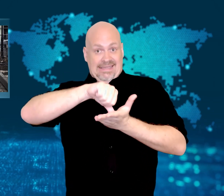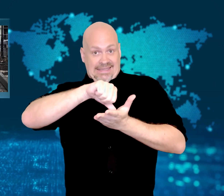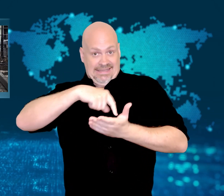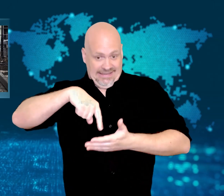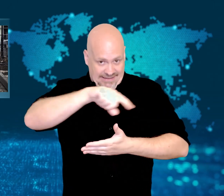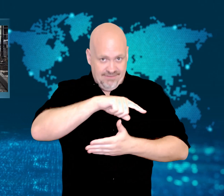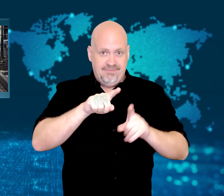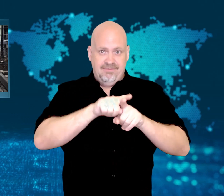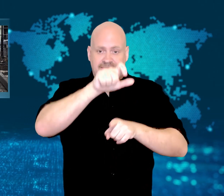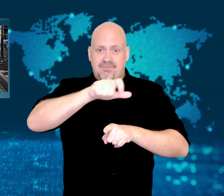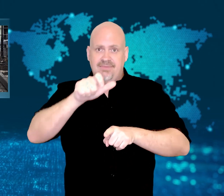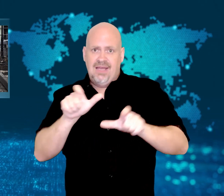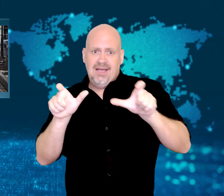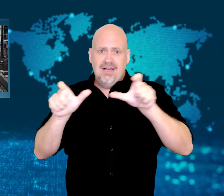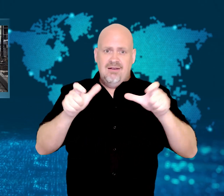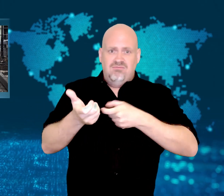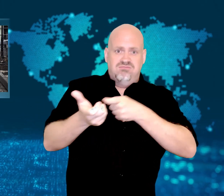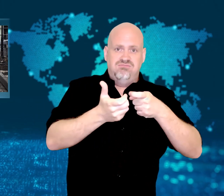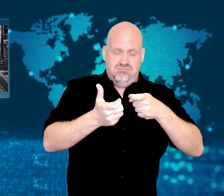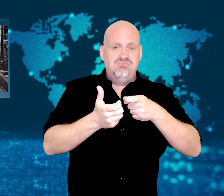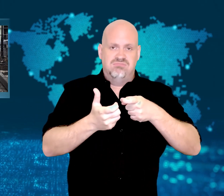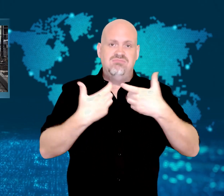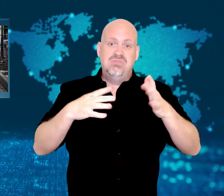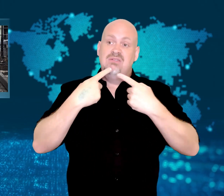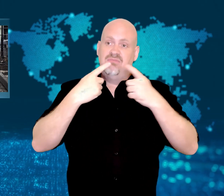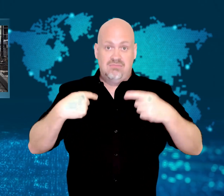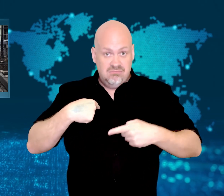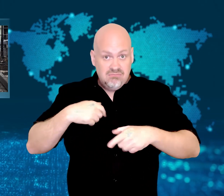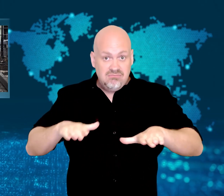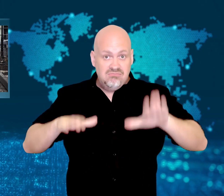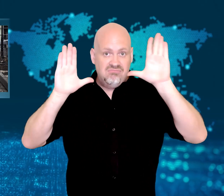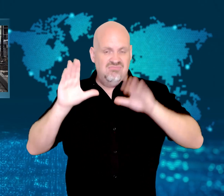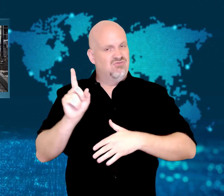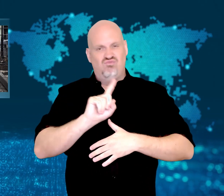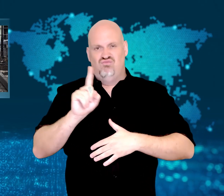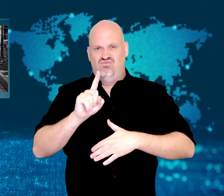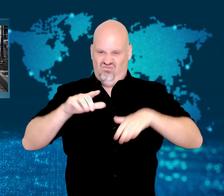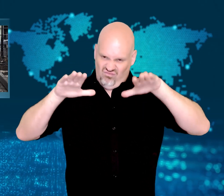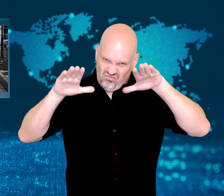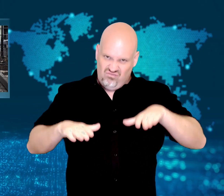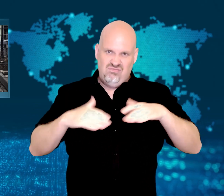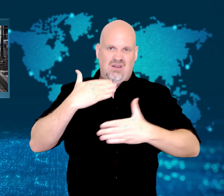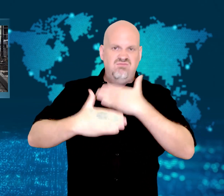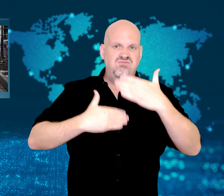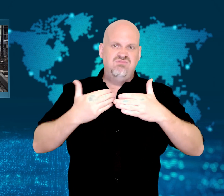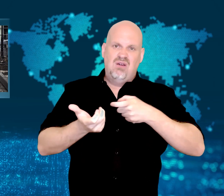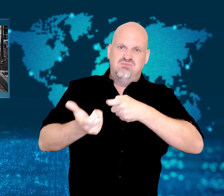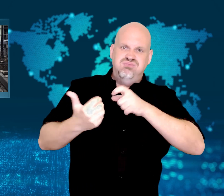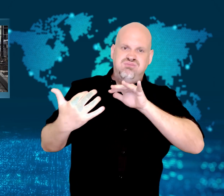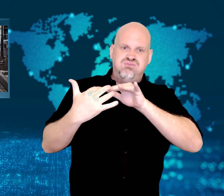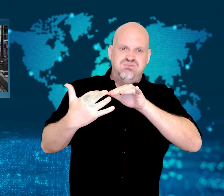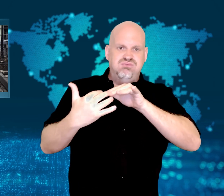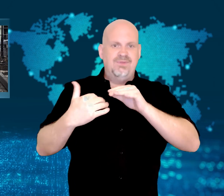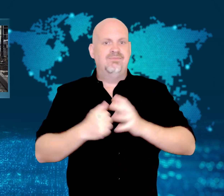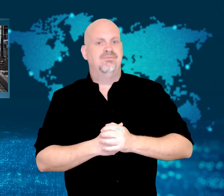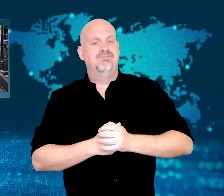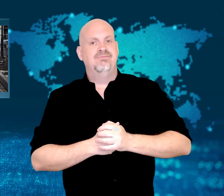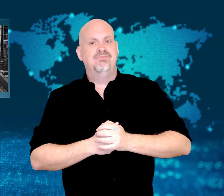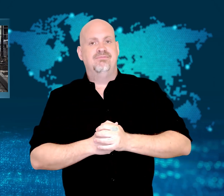Citizens there are trapped because of the fighting,